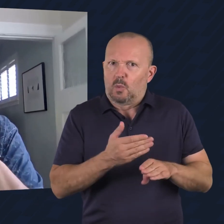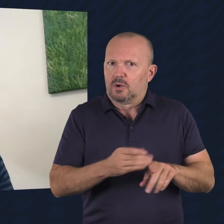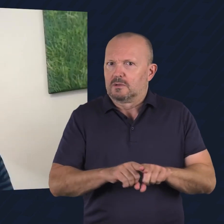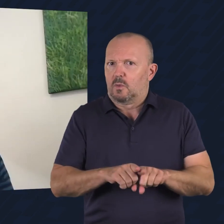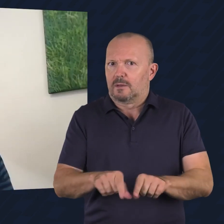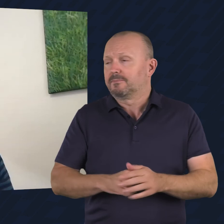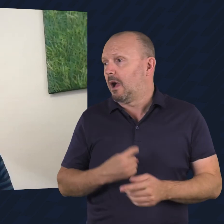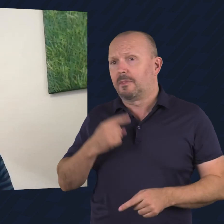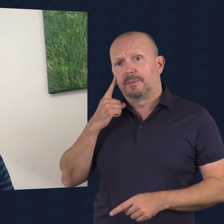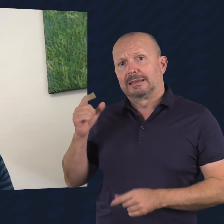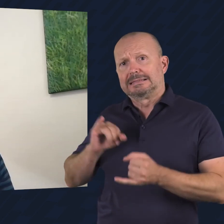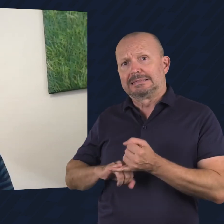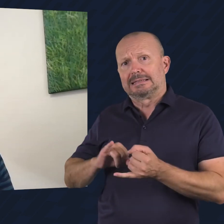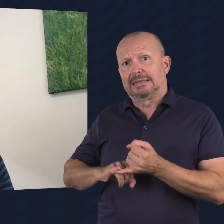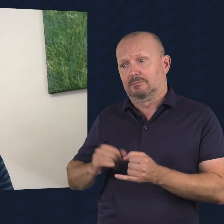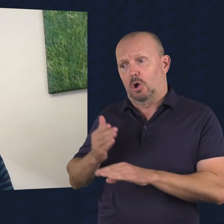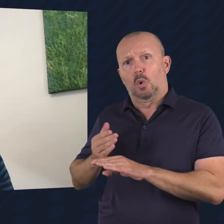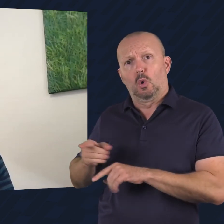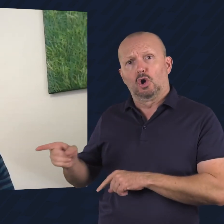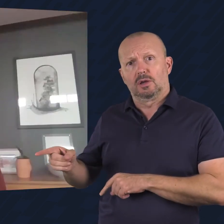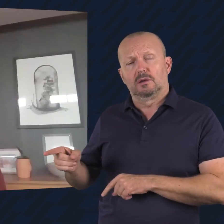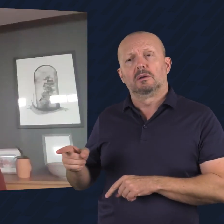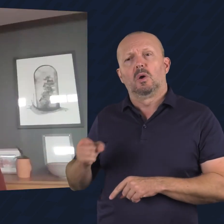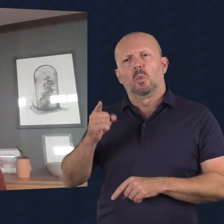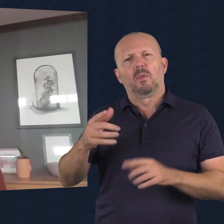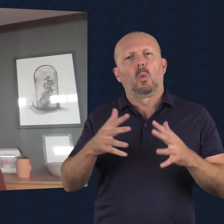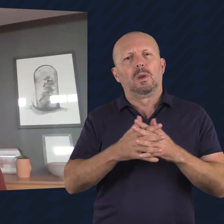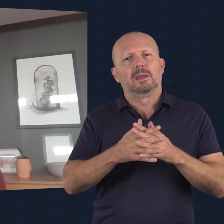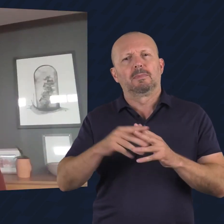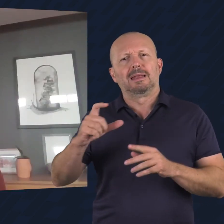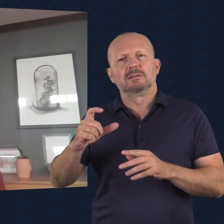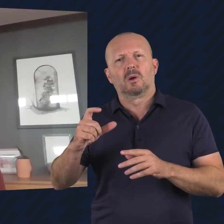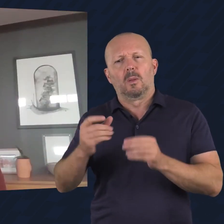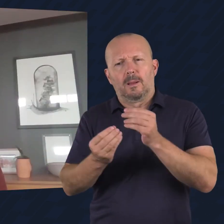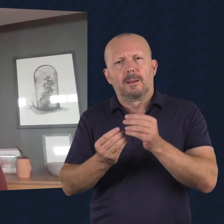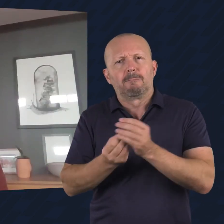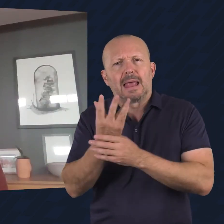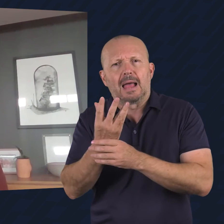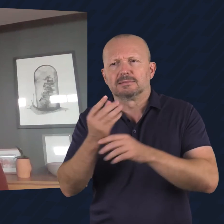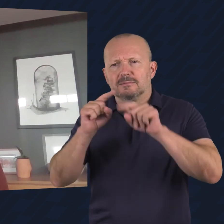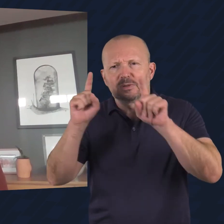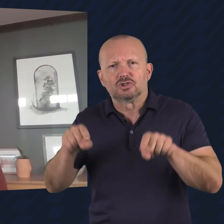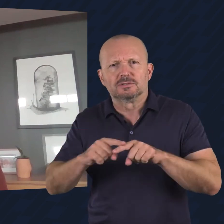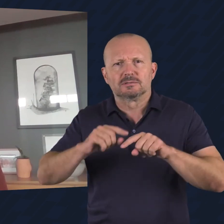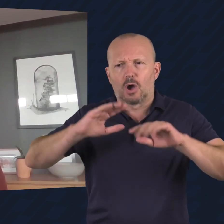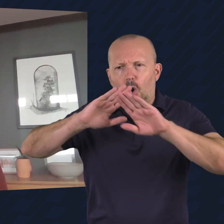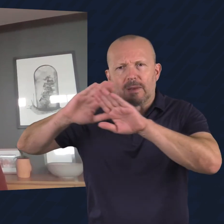But, I also think that Sydney's work that she profiles with, particularly the William Colenso archives, gives us a whole different way of thinking about